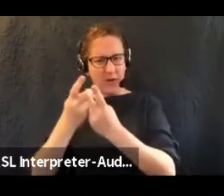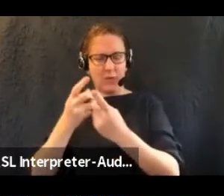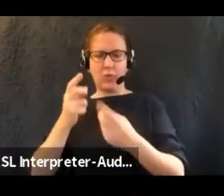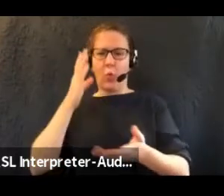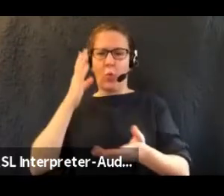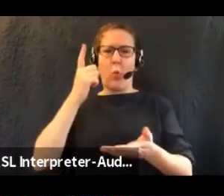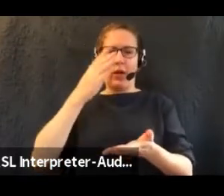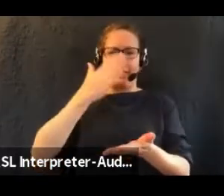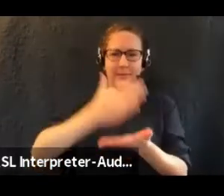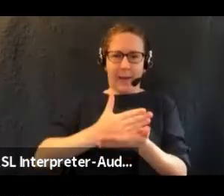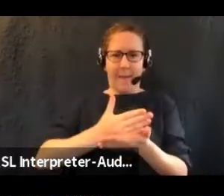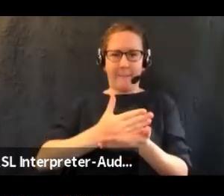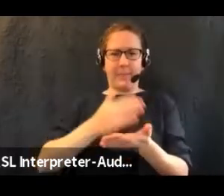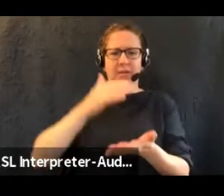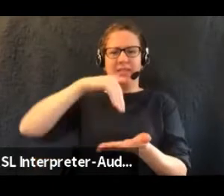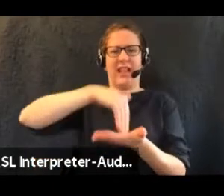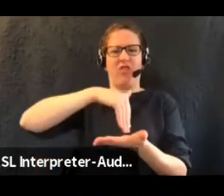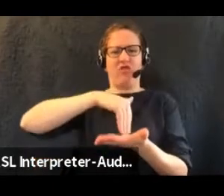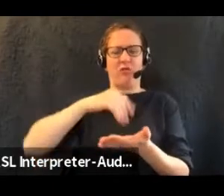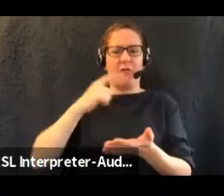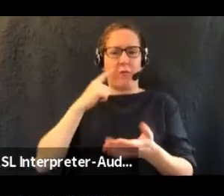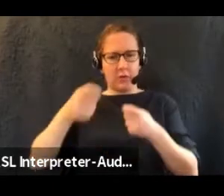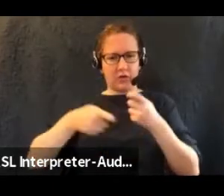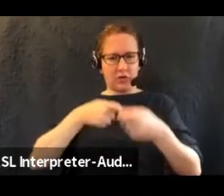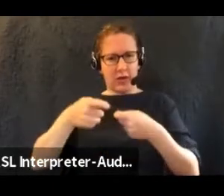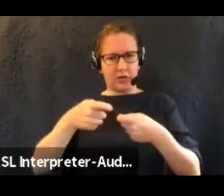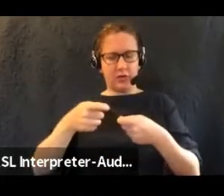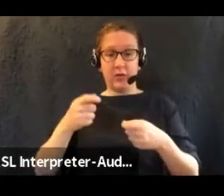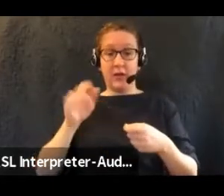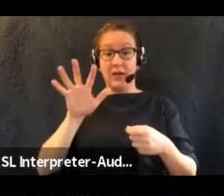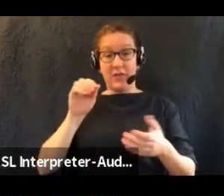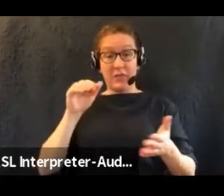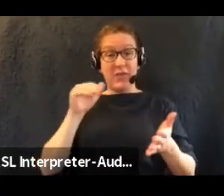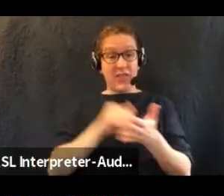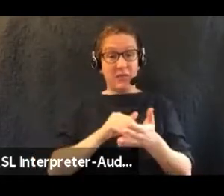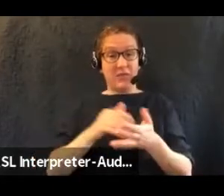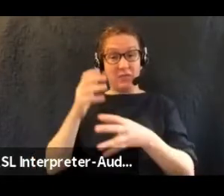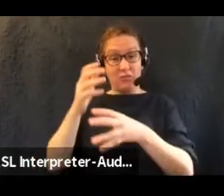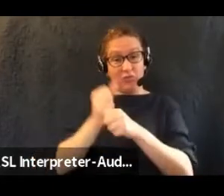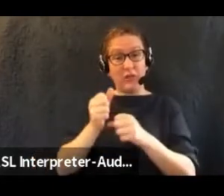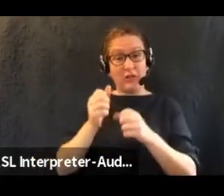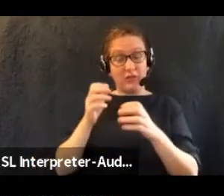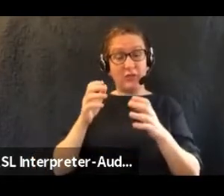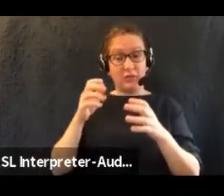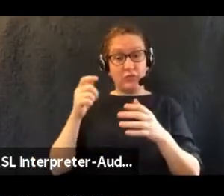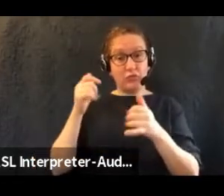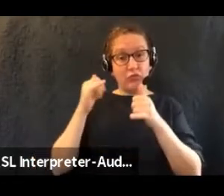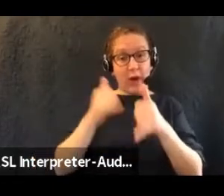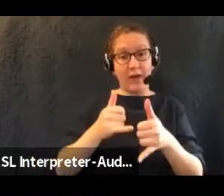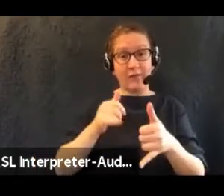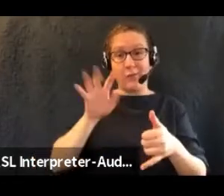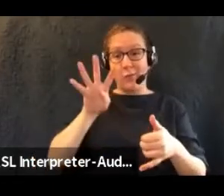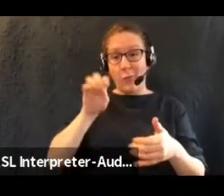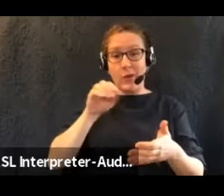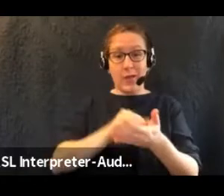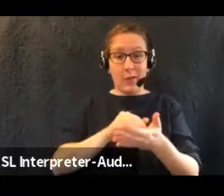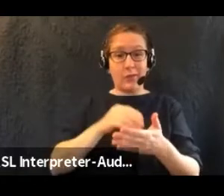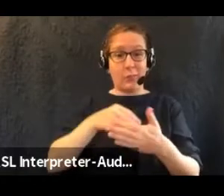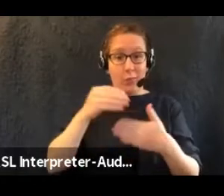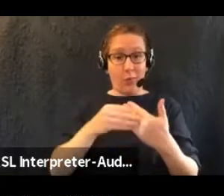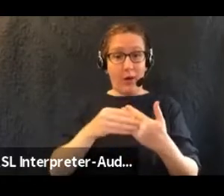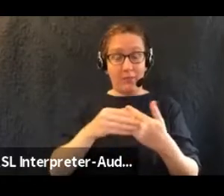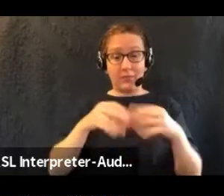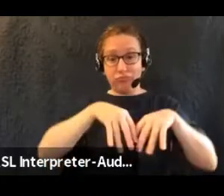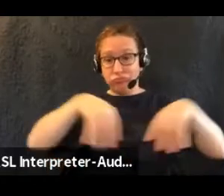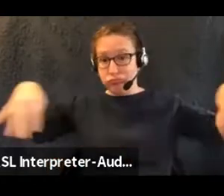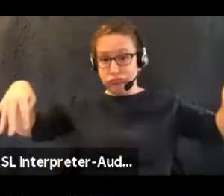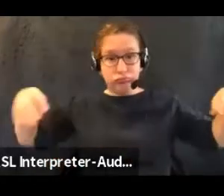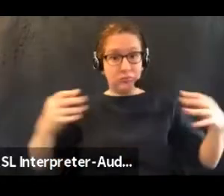We have more than 50,000 grantees in a given year with 40,000 programs, so we look at our